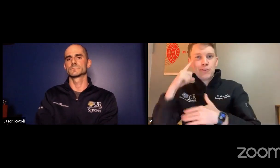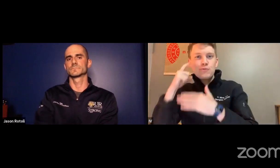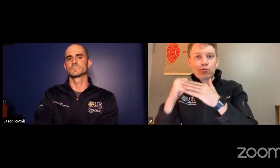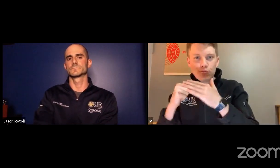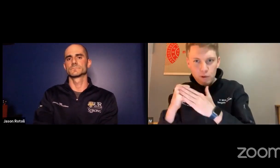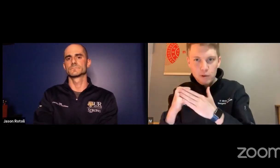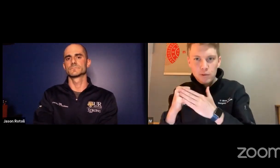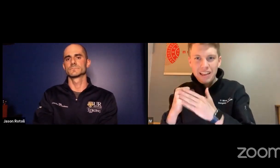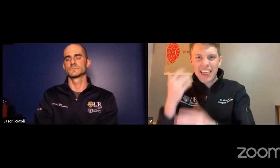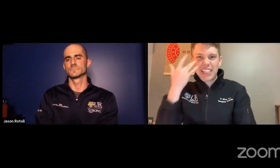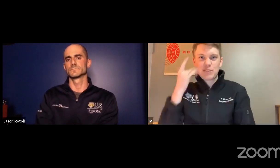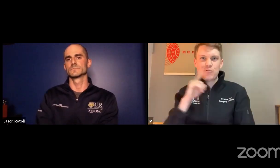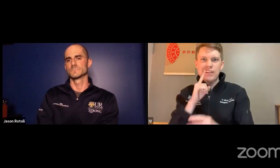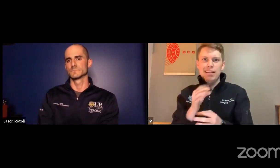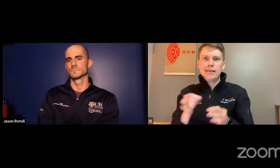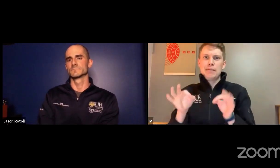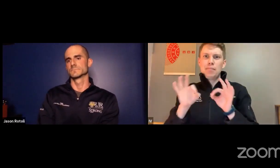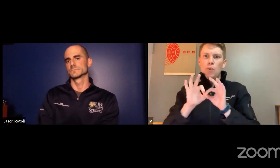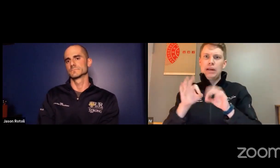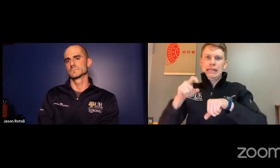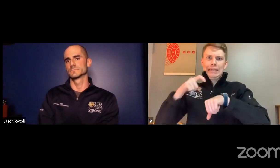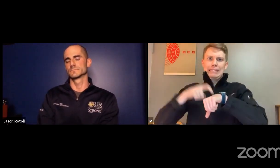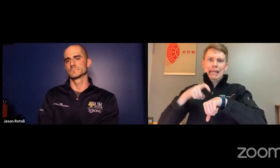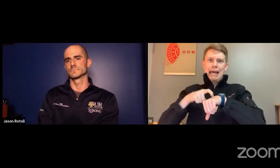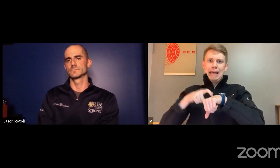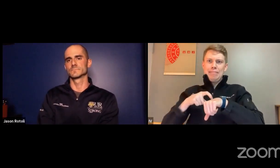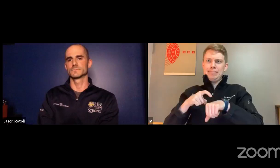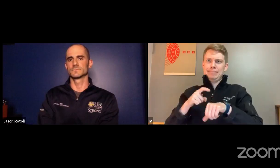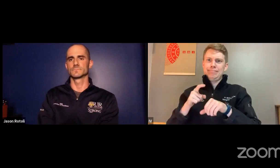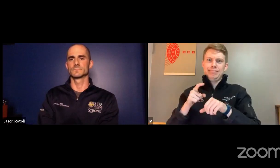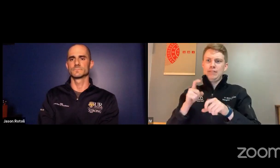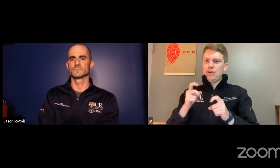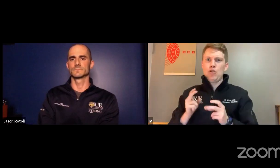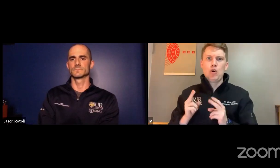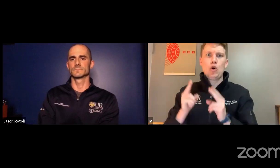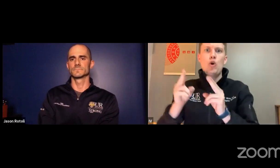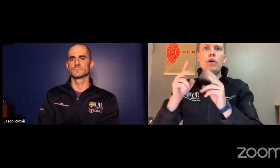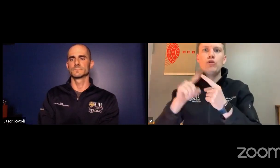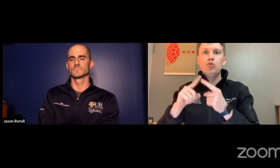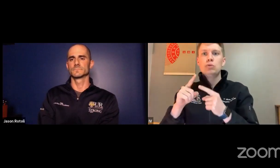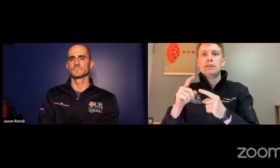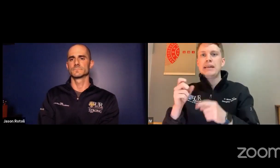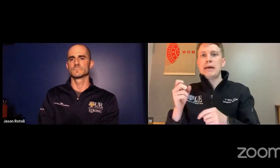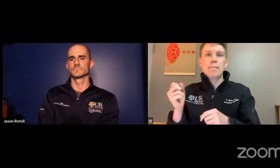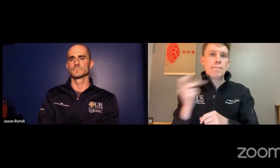pressure, or anything else that could damage those blood vessels and make them become narrow.